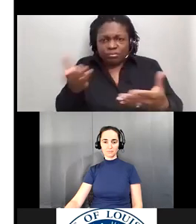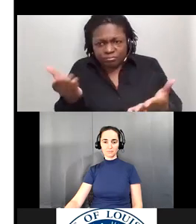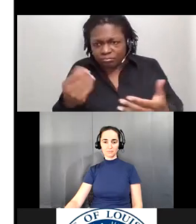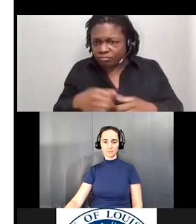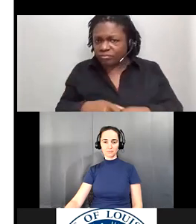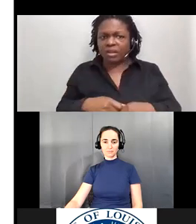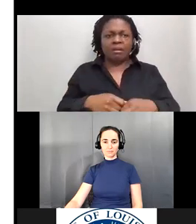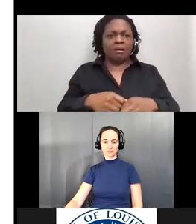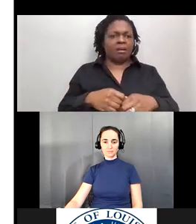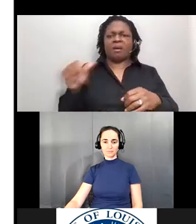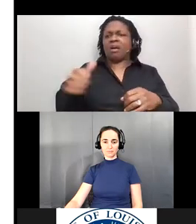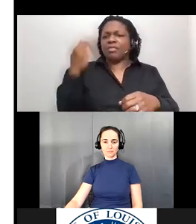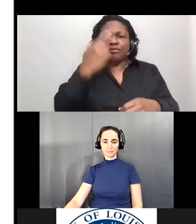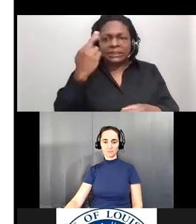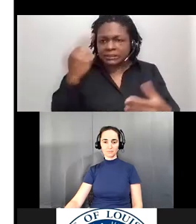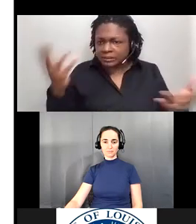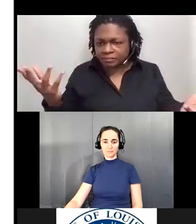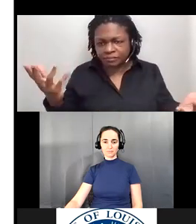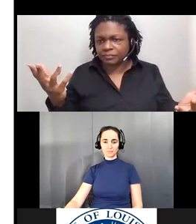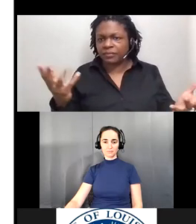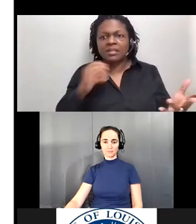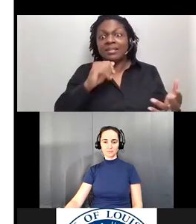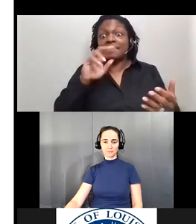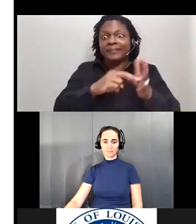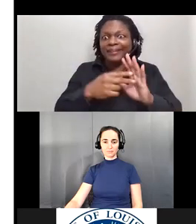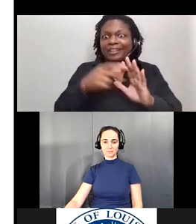be there for so it doesn't necessarily 15:58:11 mean that you were in in trouble